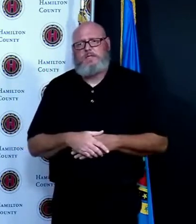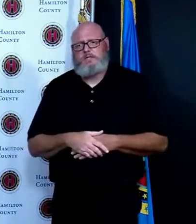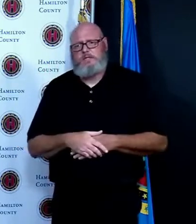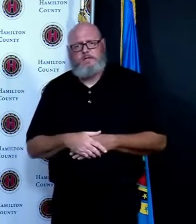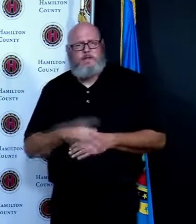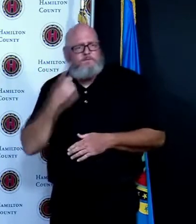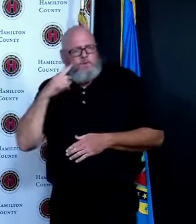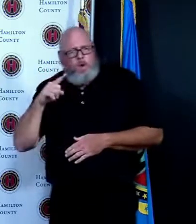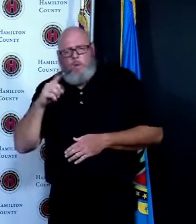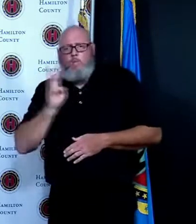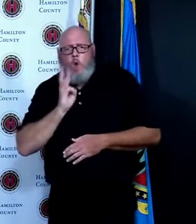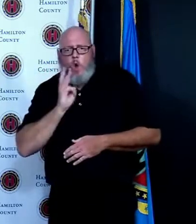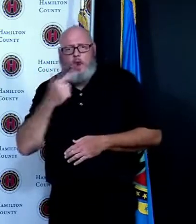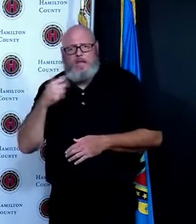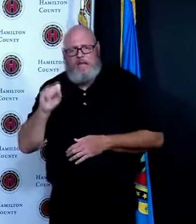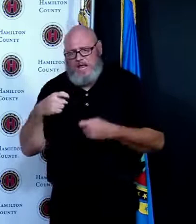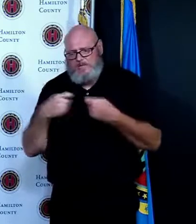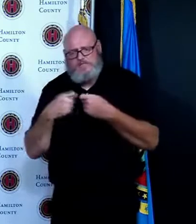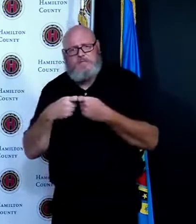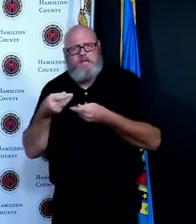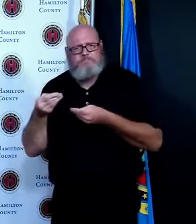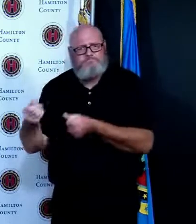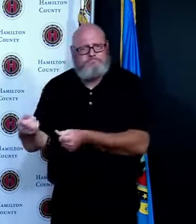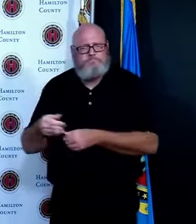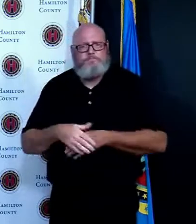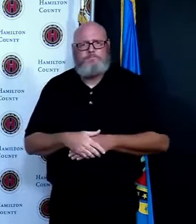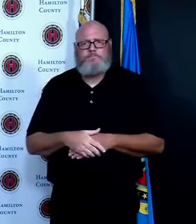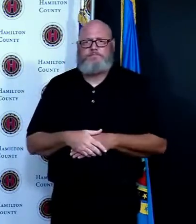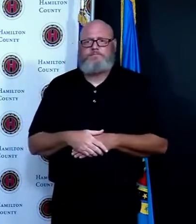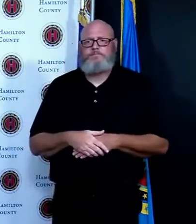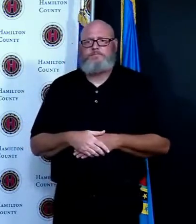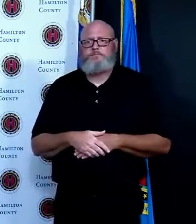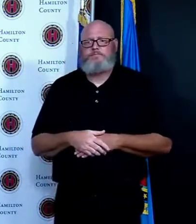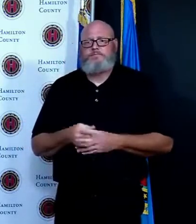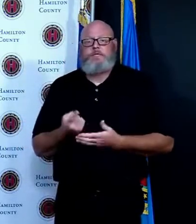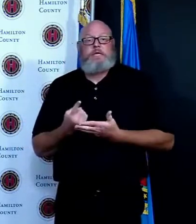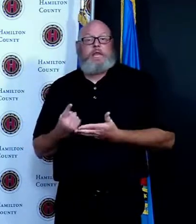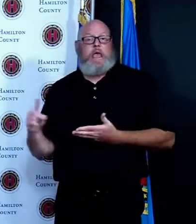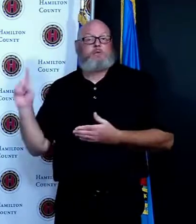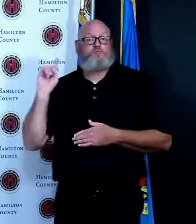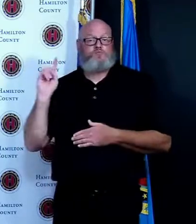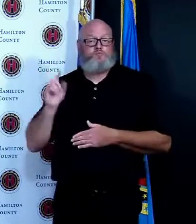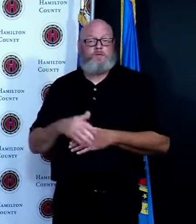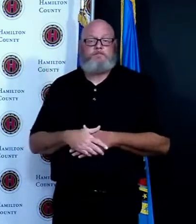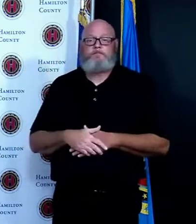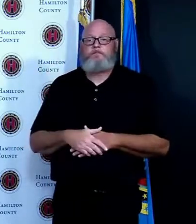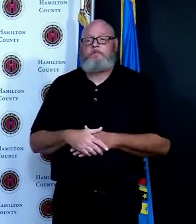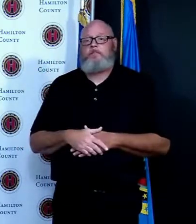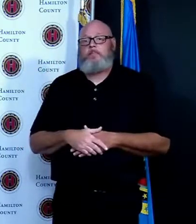rent and utility relief program as of last week so we'll have new numbers tomorrow at least 700